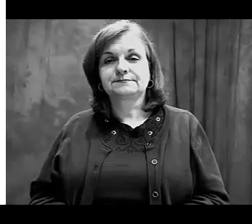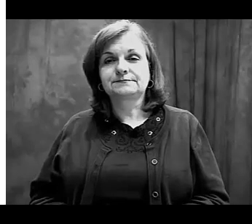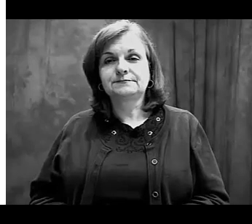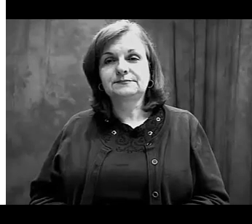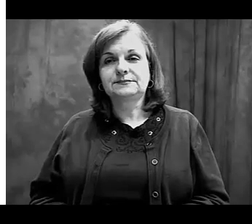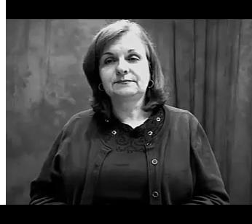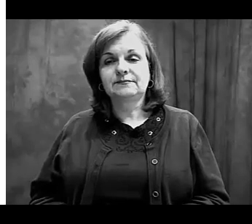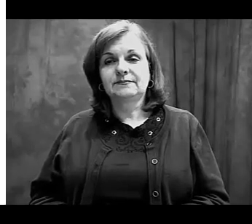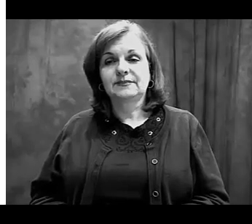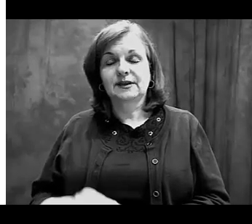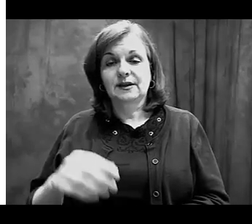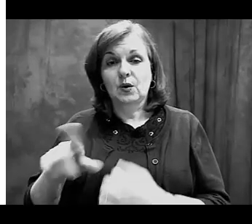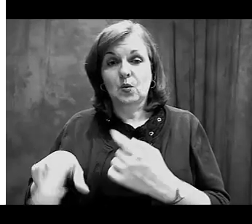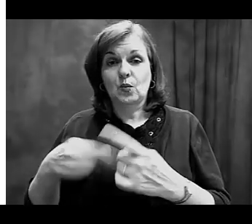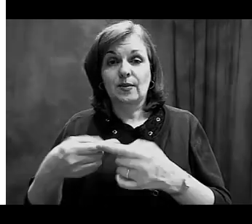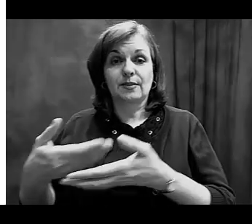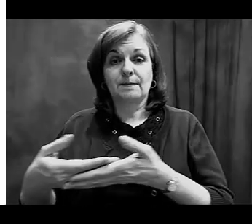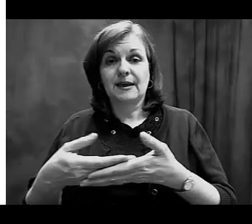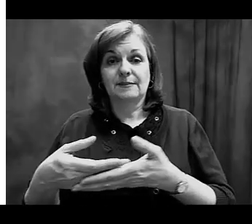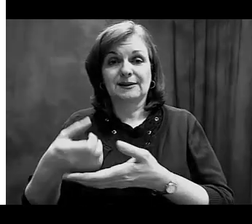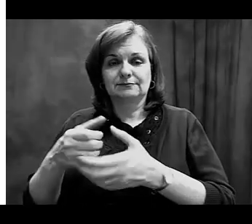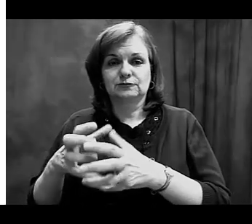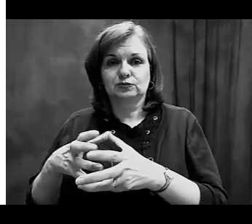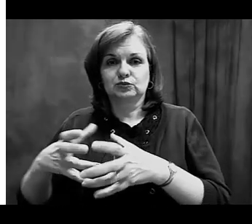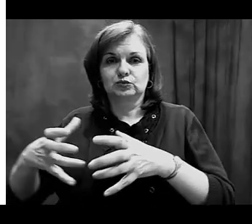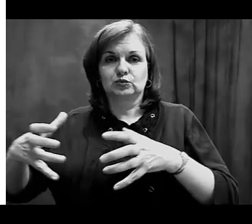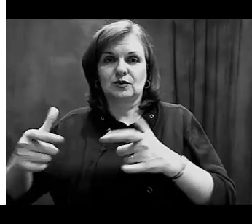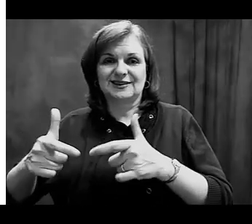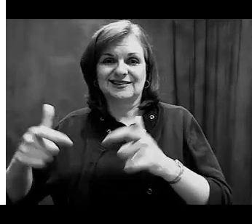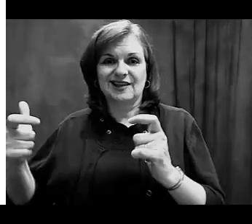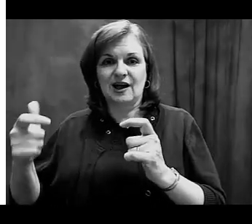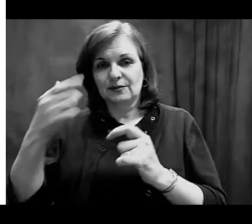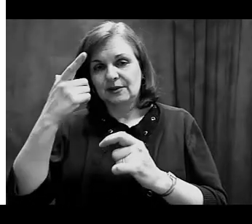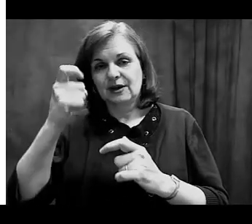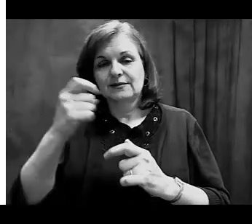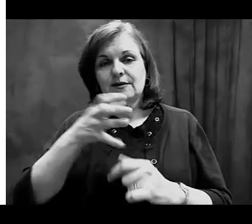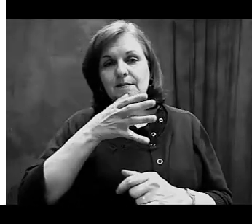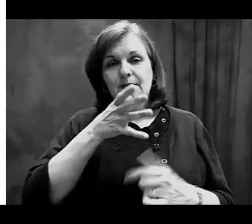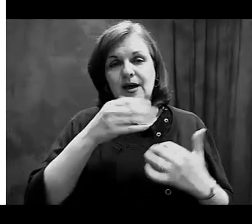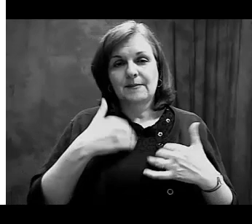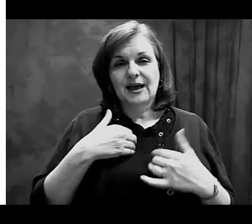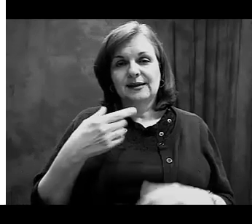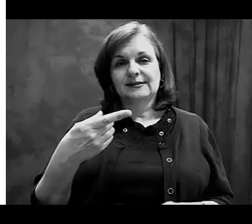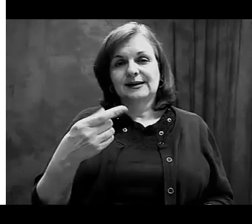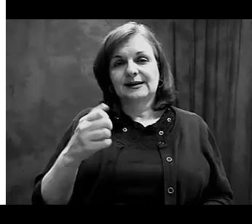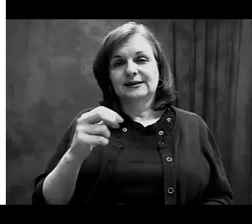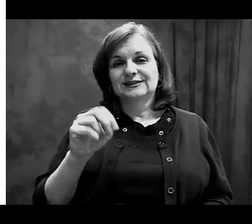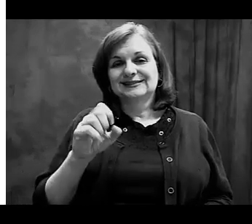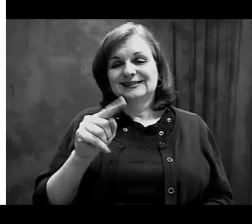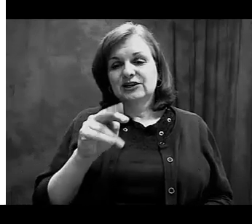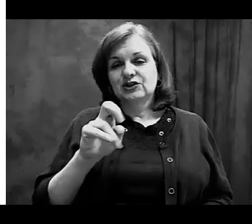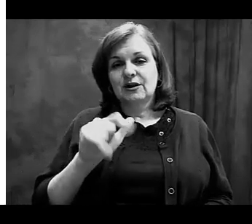large because of gestational diabetes in mom